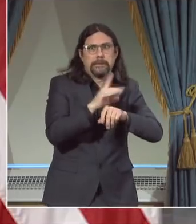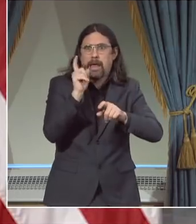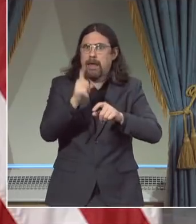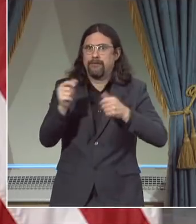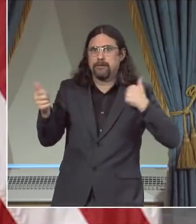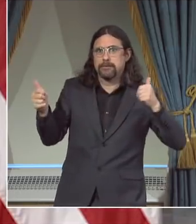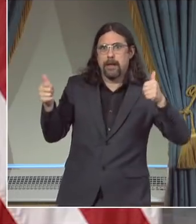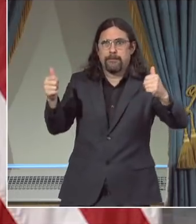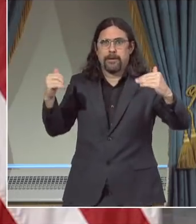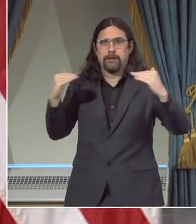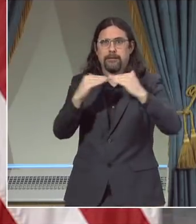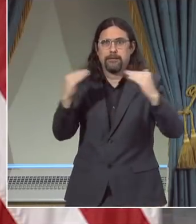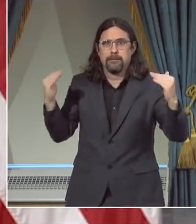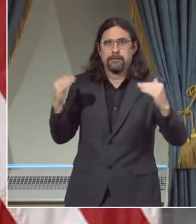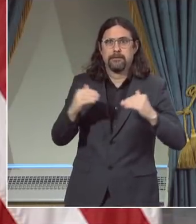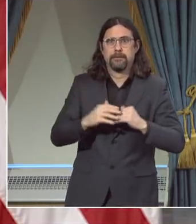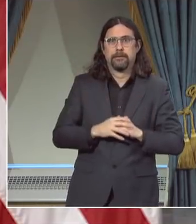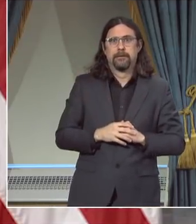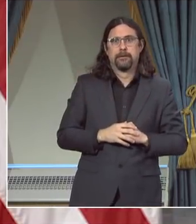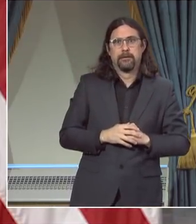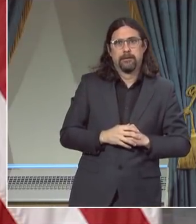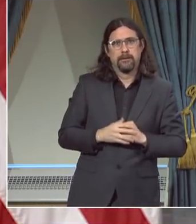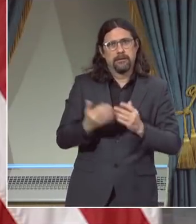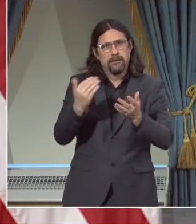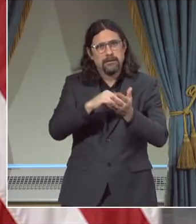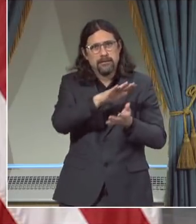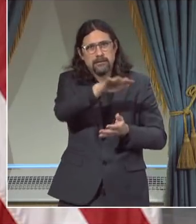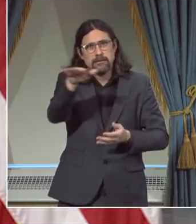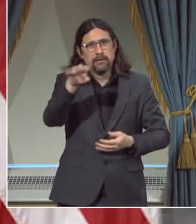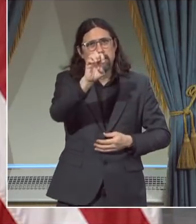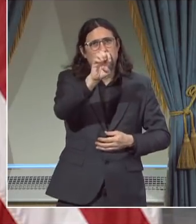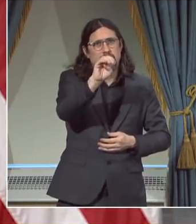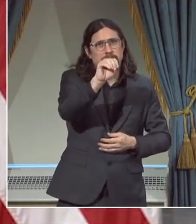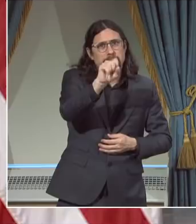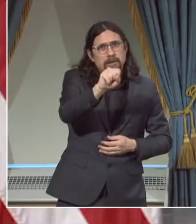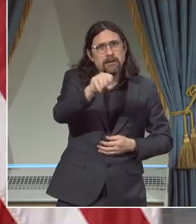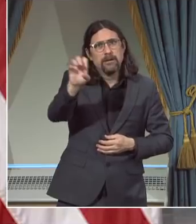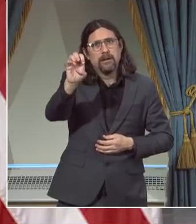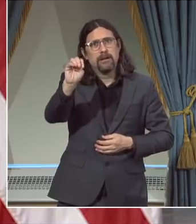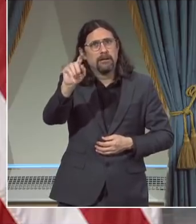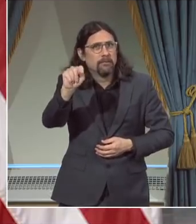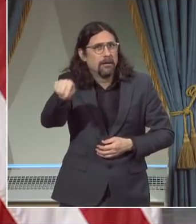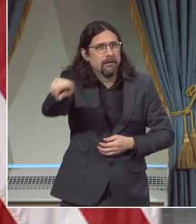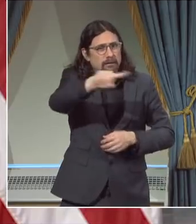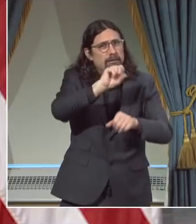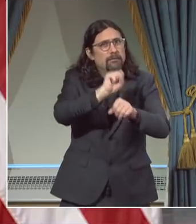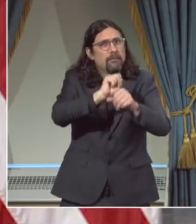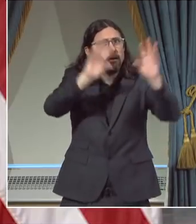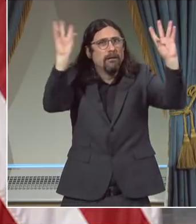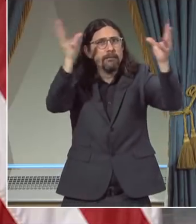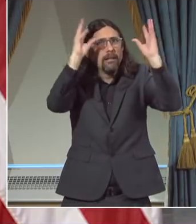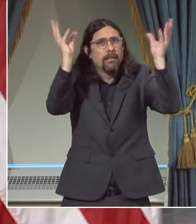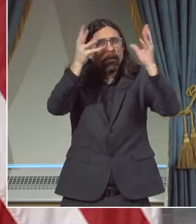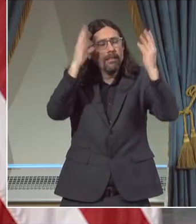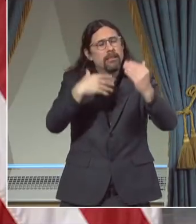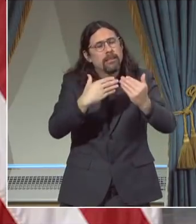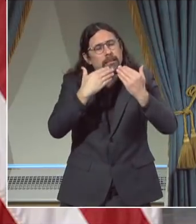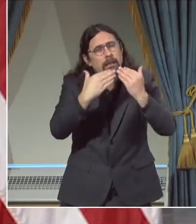AMAZING WORK UNDER THE TOUHGEST CIRCUMSTANCES, OUR EMTs, PARAMEDICS, ALL